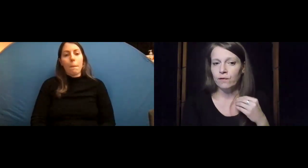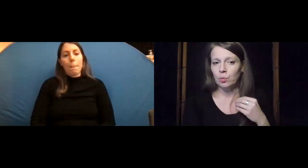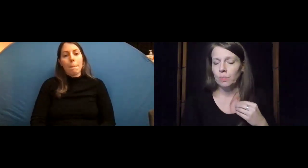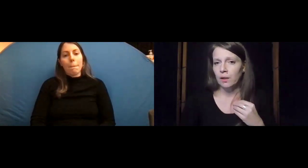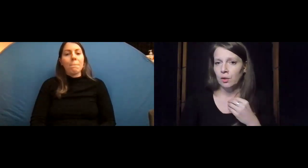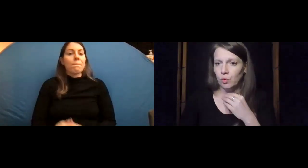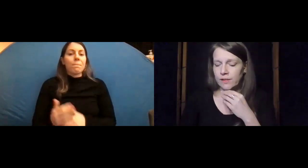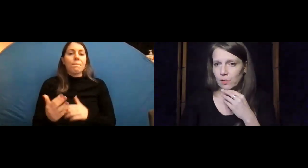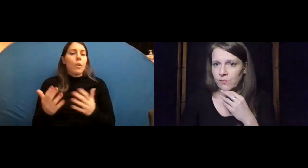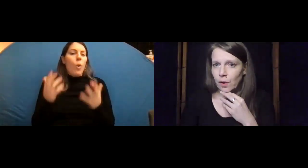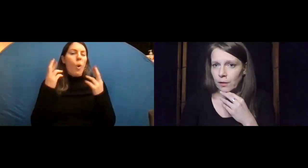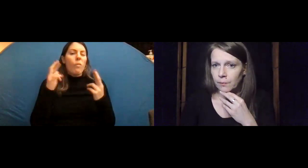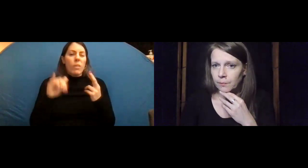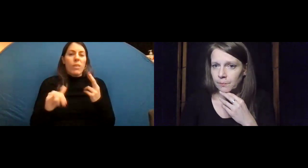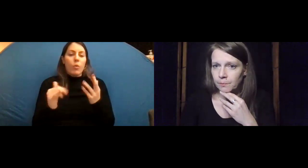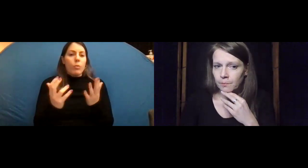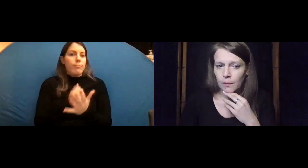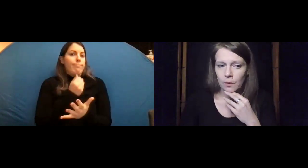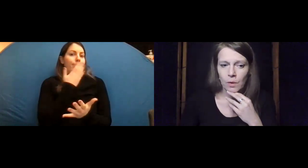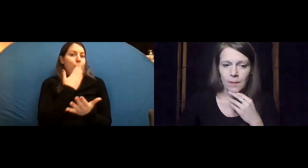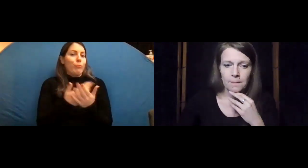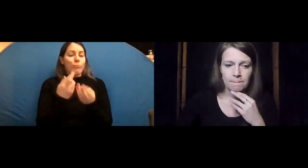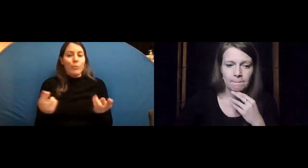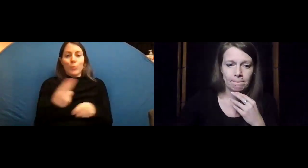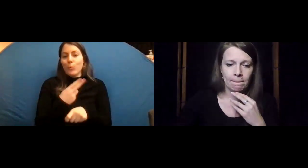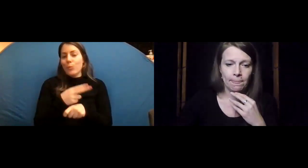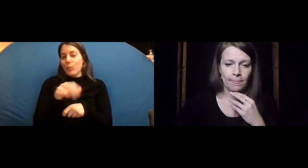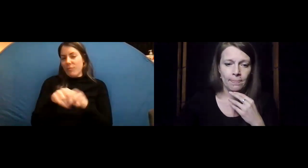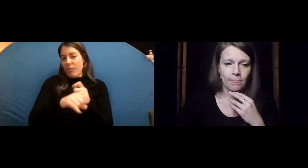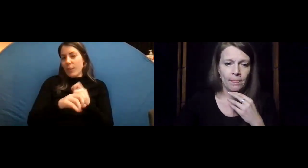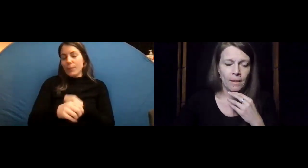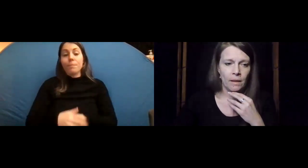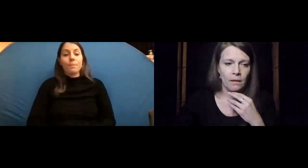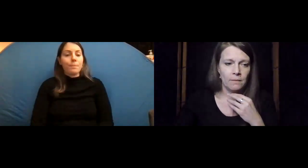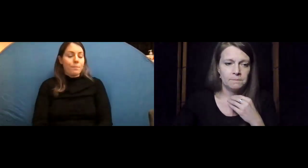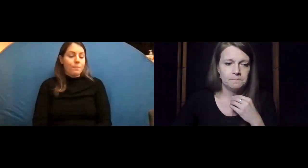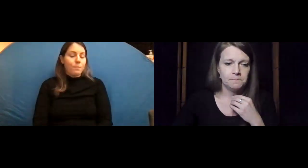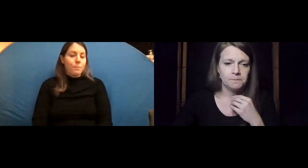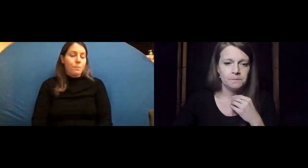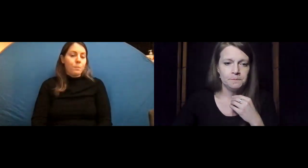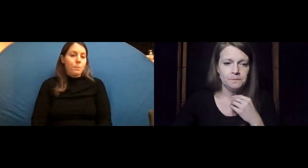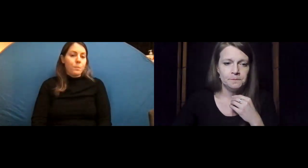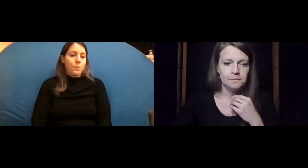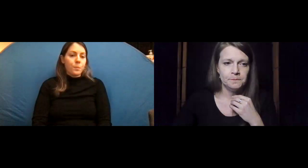court, there is a webpage that will help you find any clerk of the court that you need to search for. Okay? So that flyer hopefully will be a good resource for you. you.